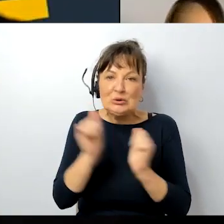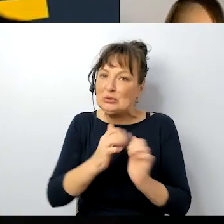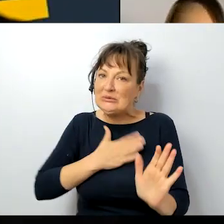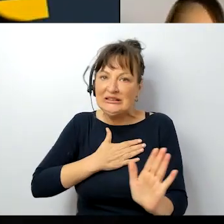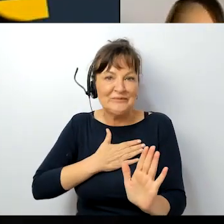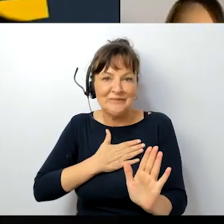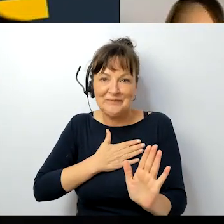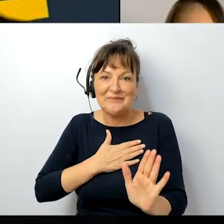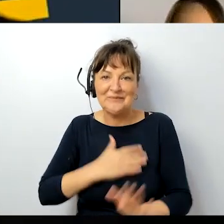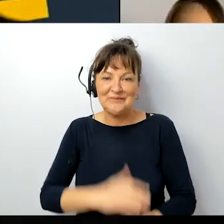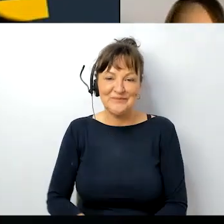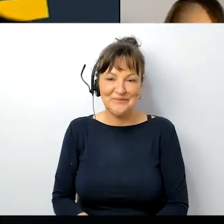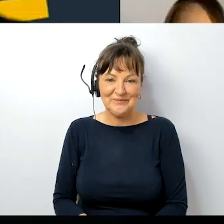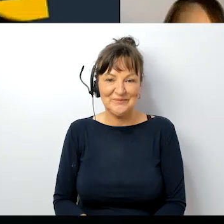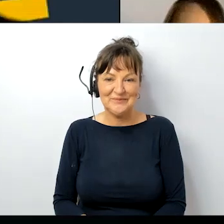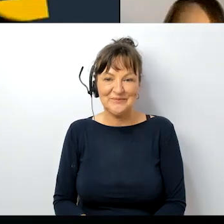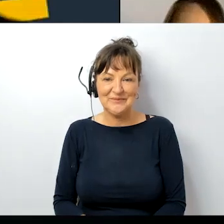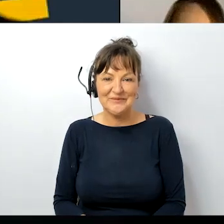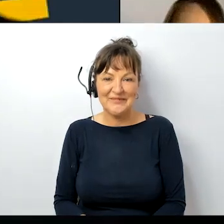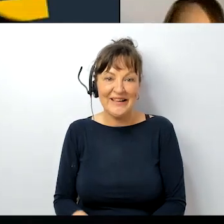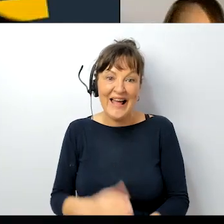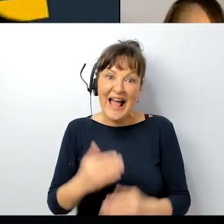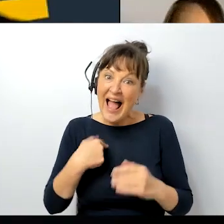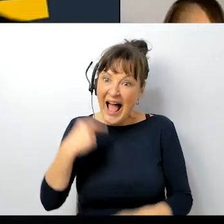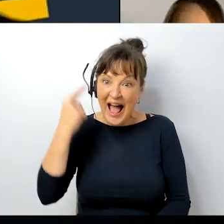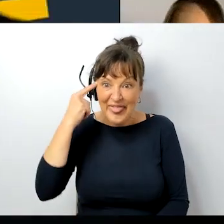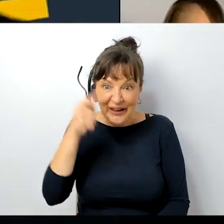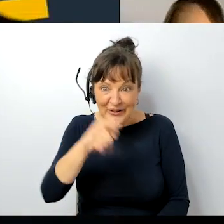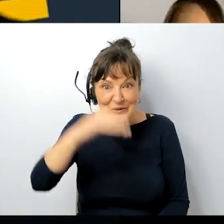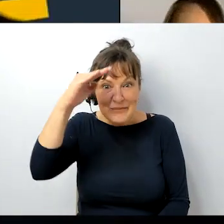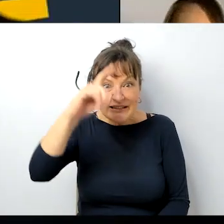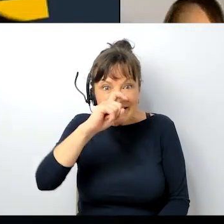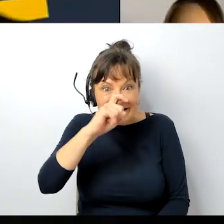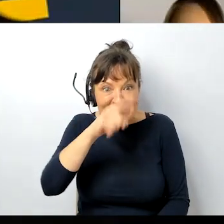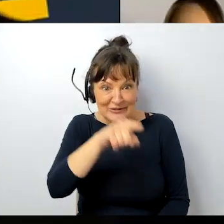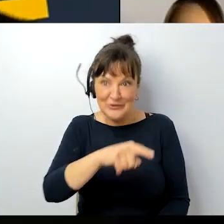and for me personally not through the root of going to university. Okay thank you so much.